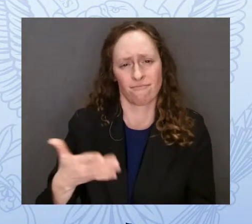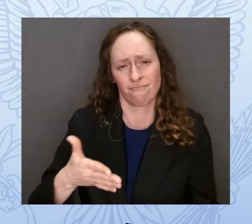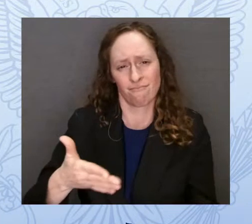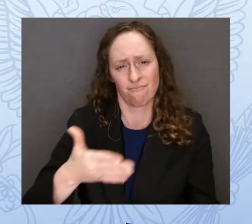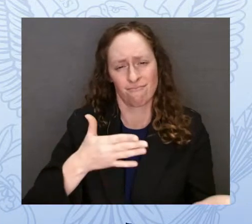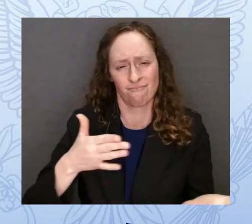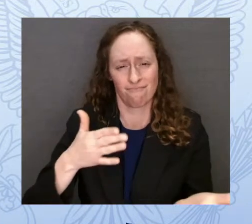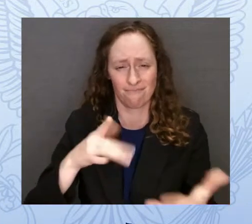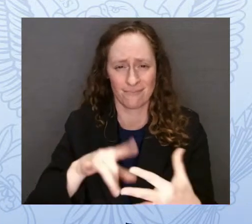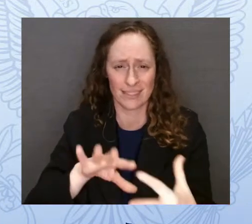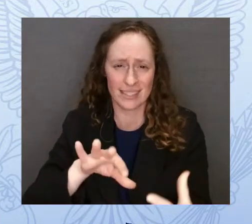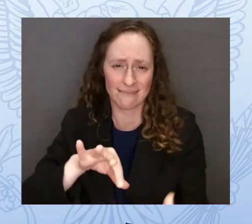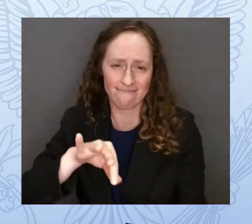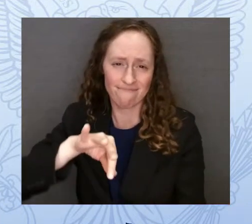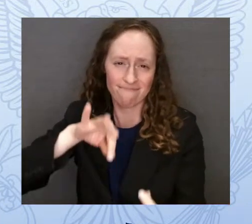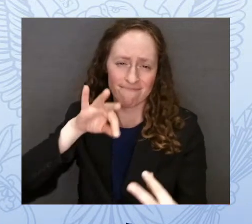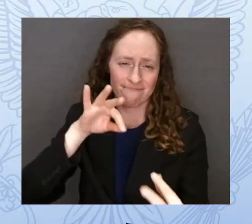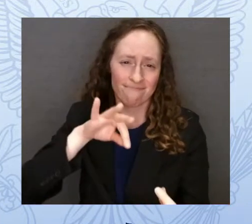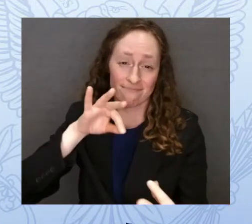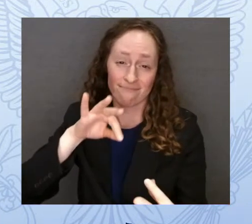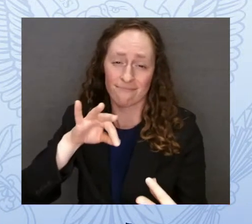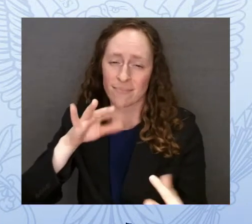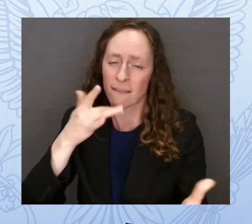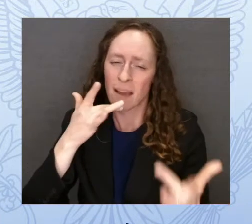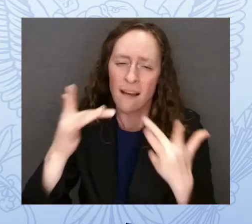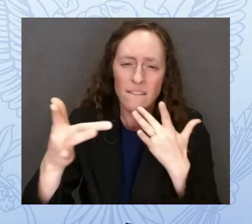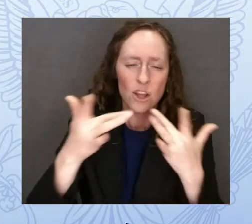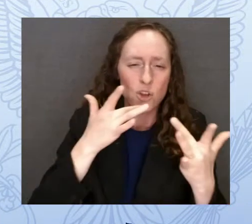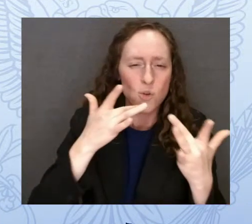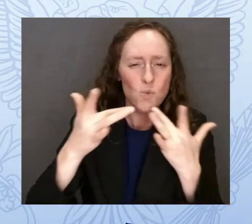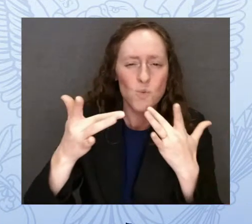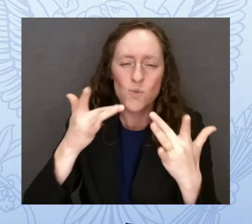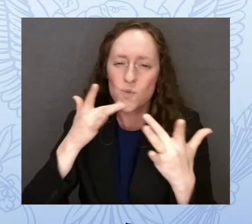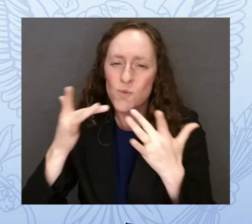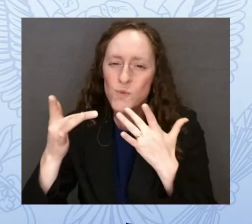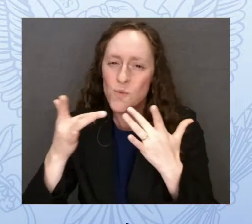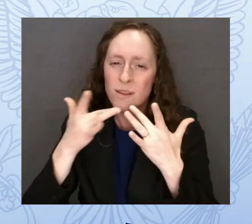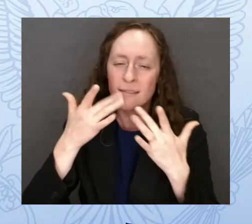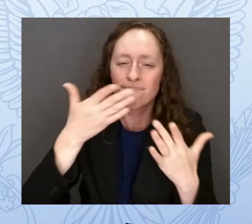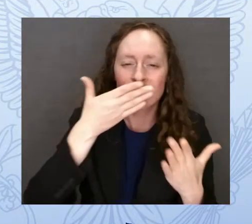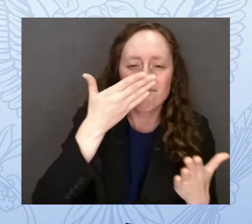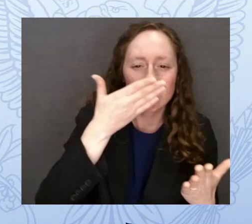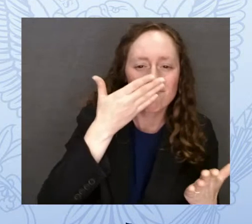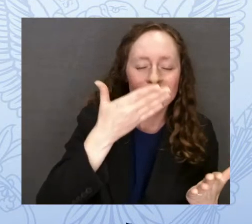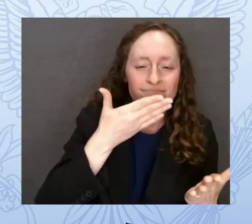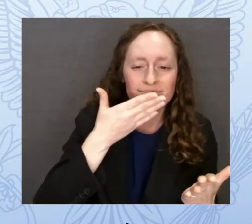along with the roasted baby carrots that are sitting on a yogurt lemon peel sauce.